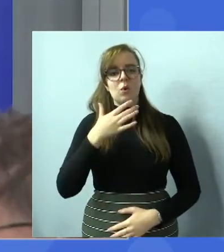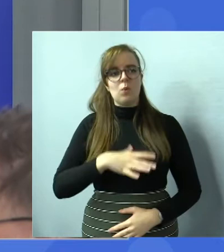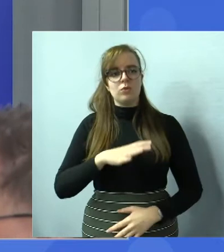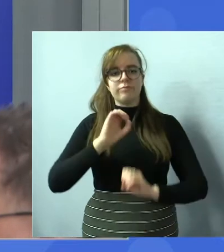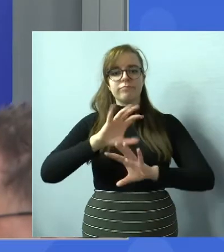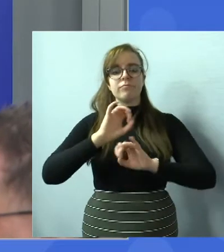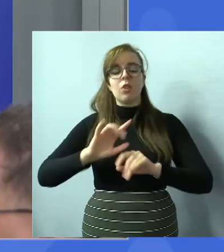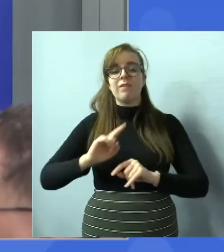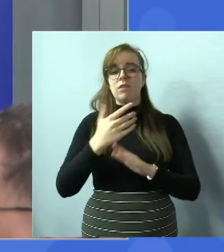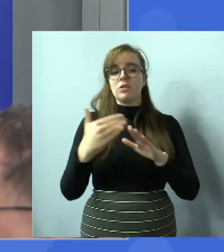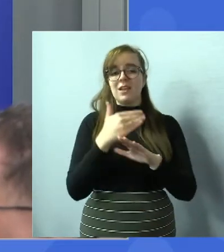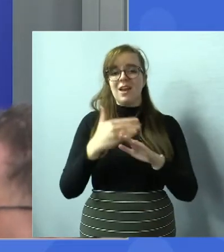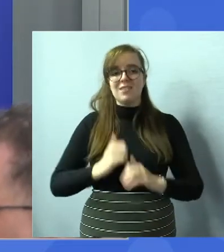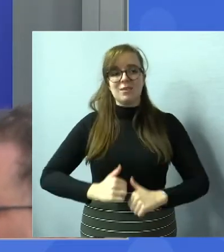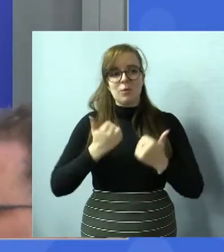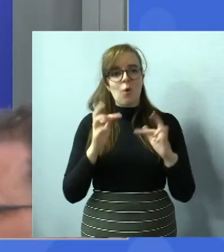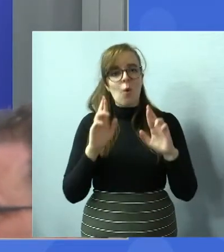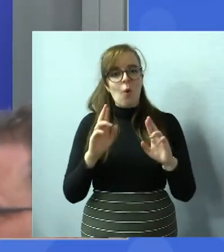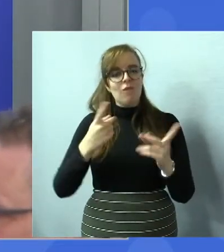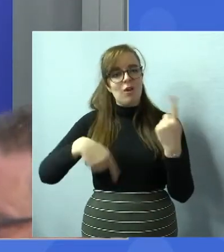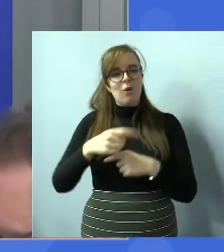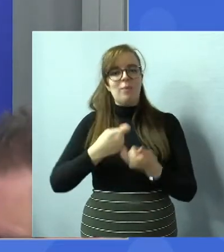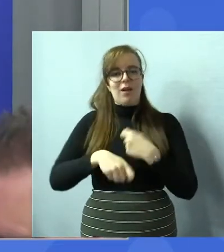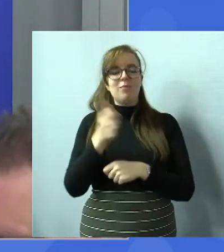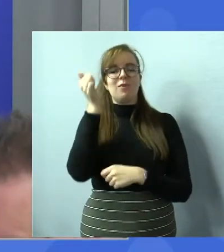morning and hopefully it's one that you're becoming a bit familiar with so